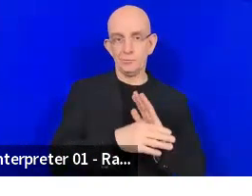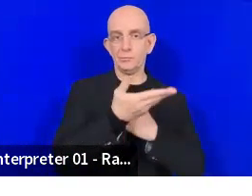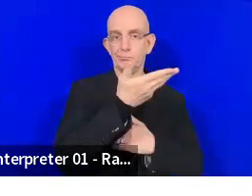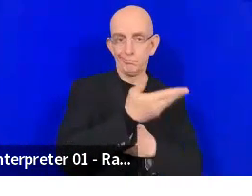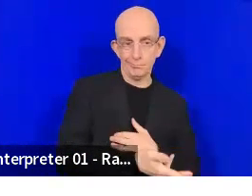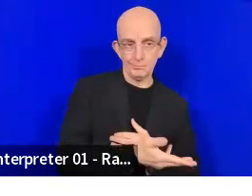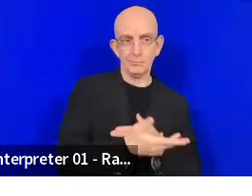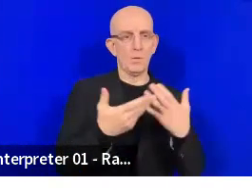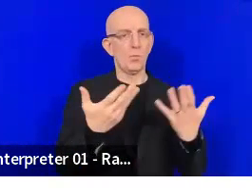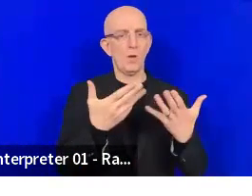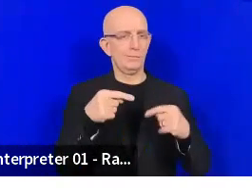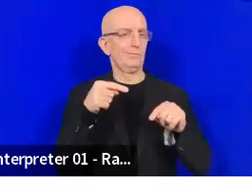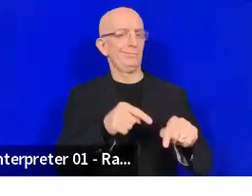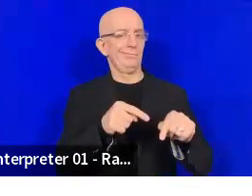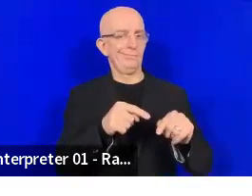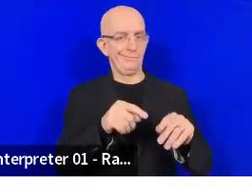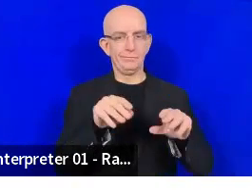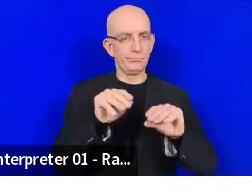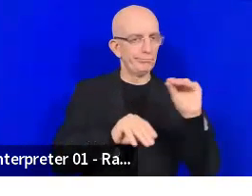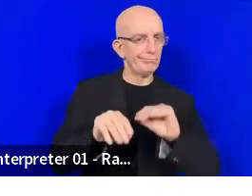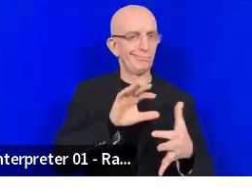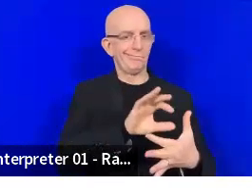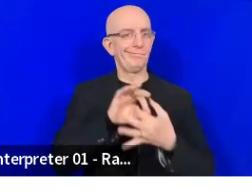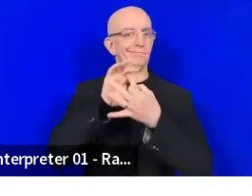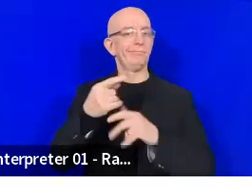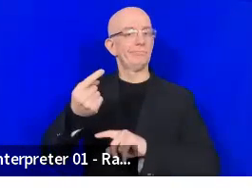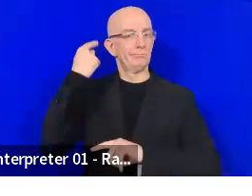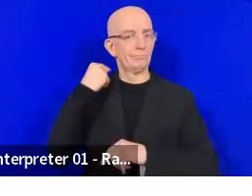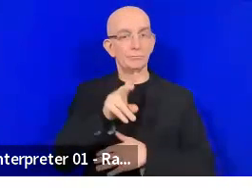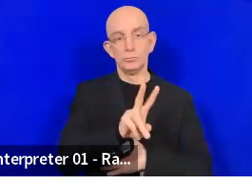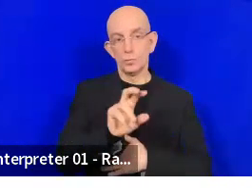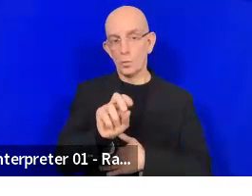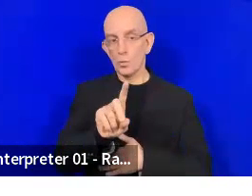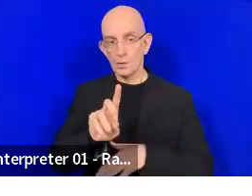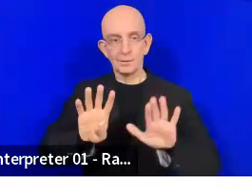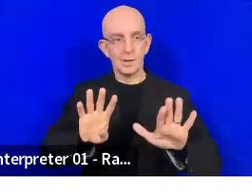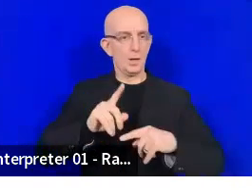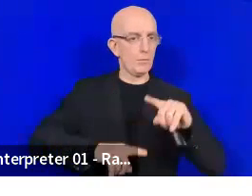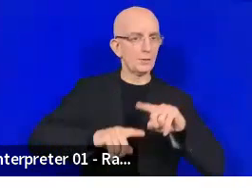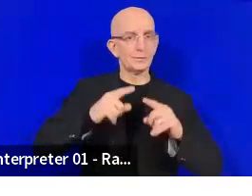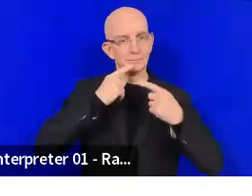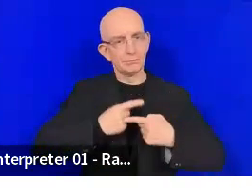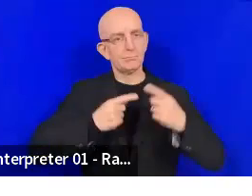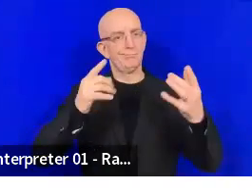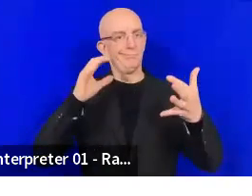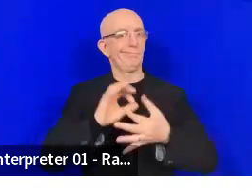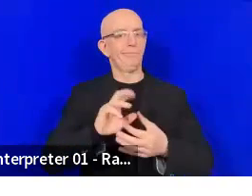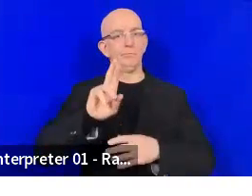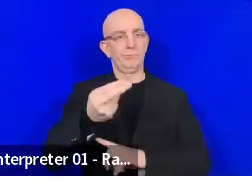on UHC as well as research and data from the most recent state of UHC commitment review report.